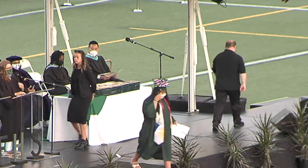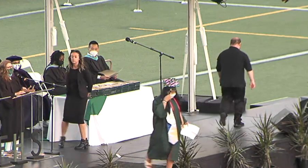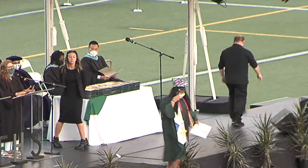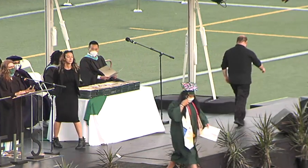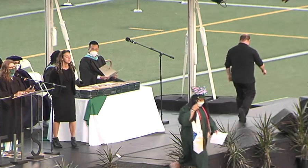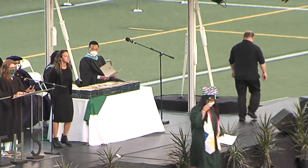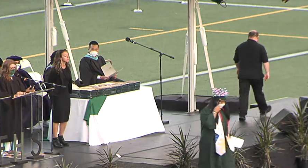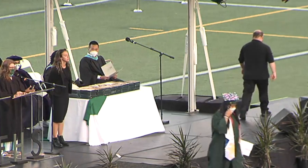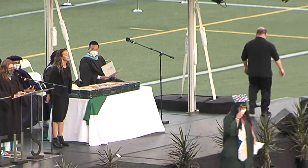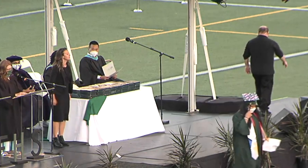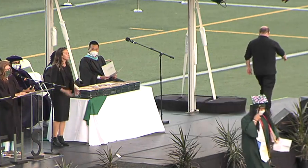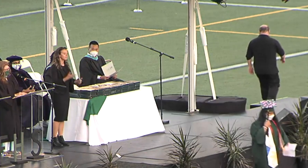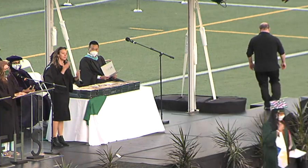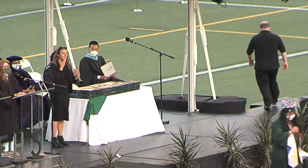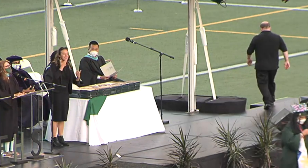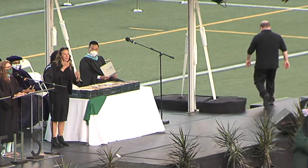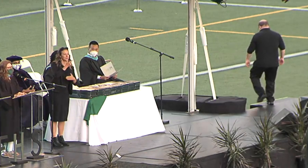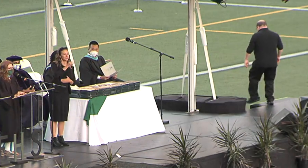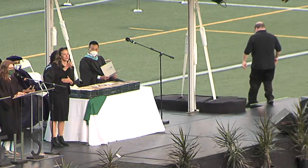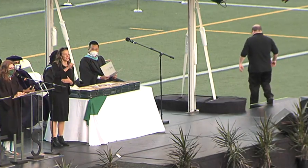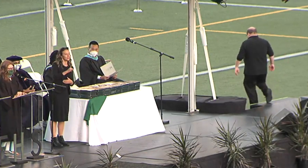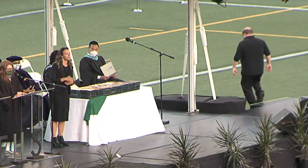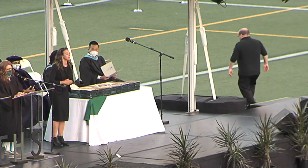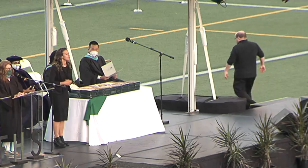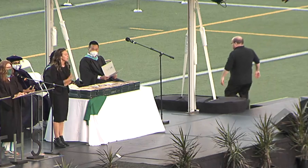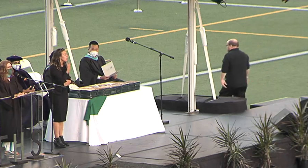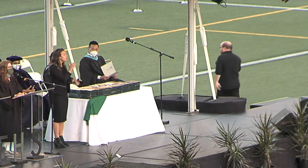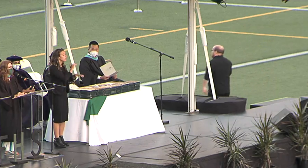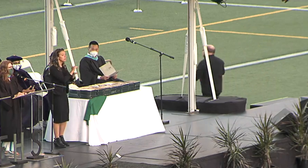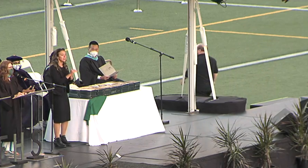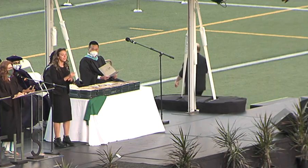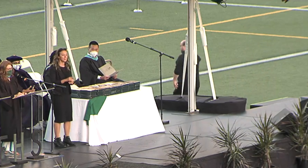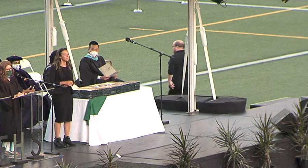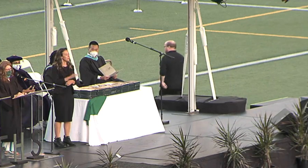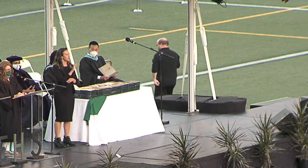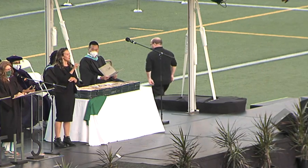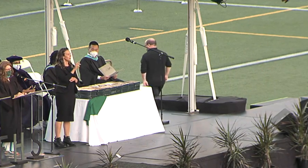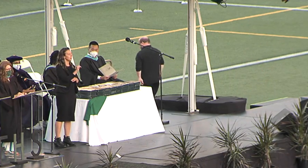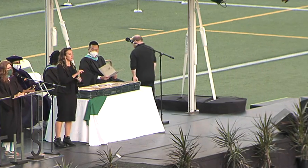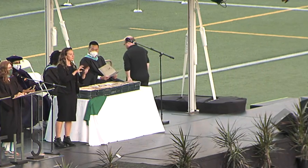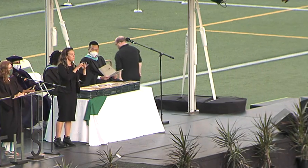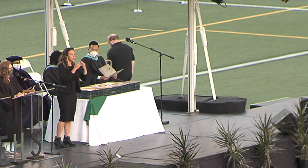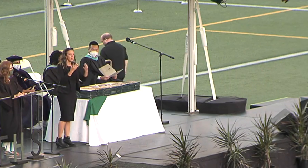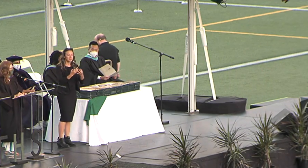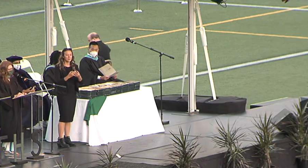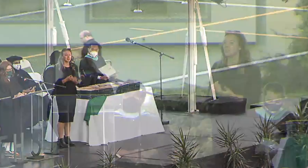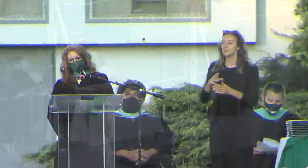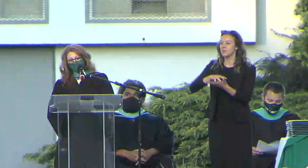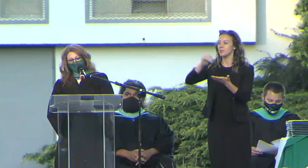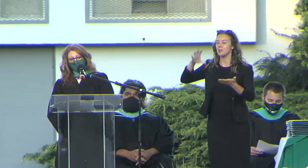Thank you Gigi. Good evening Franklin families students and staff the Quaker community.